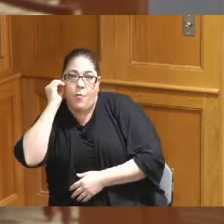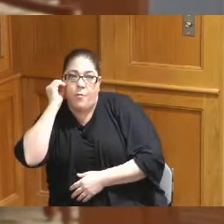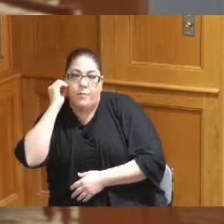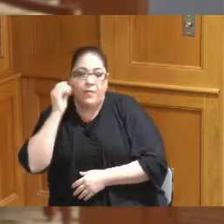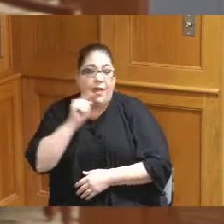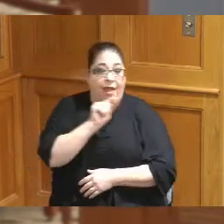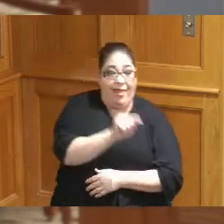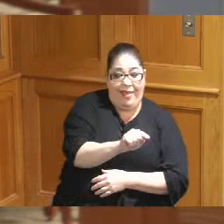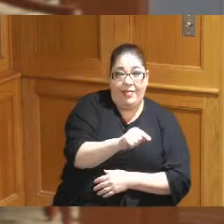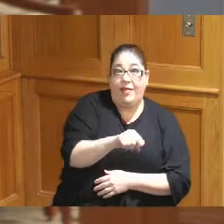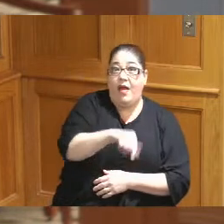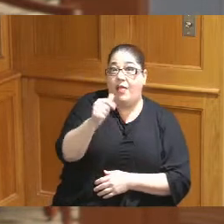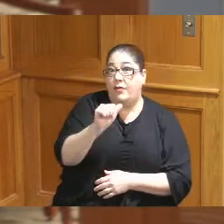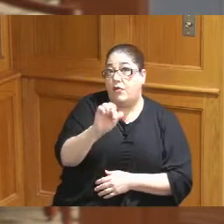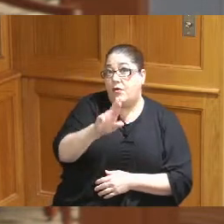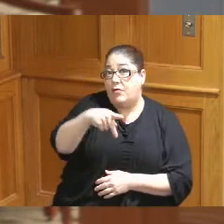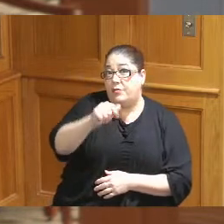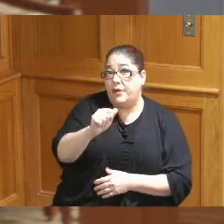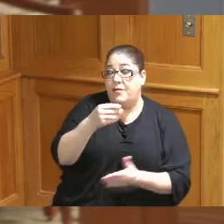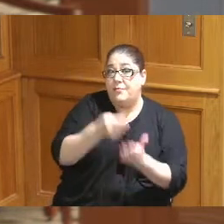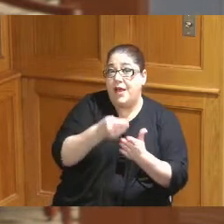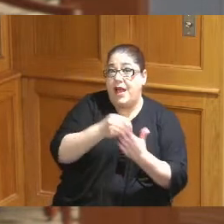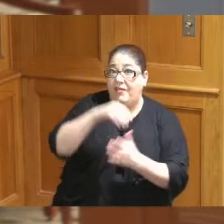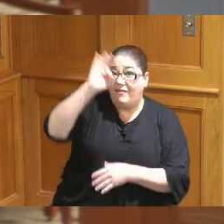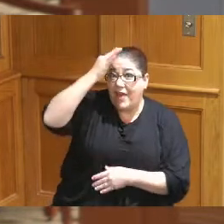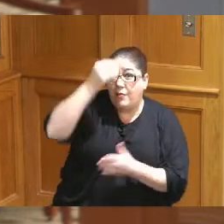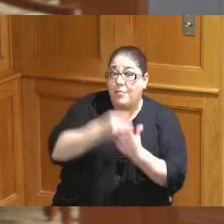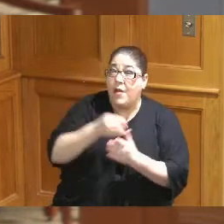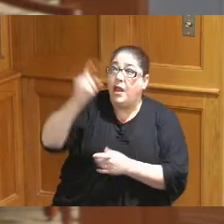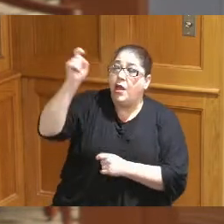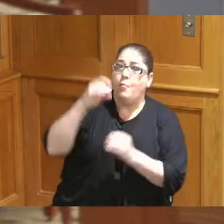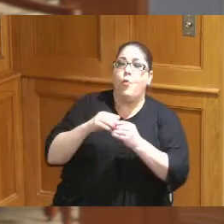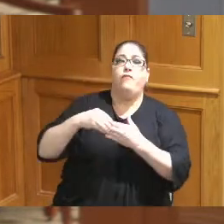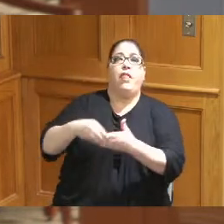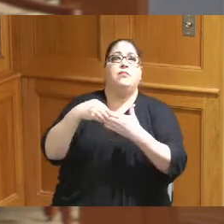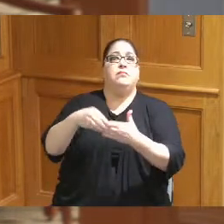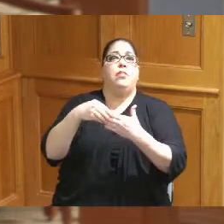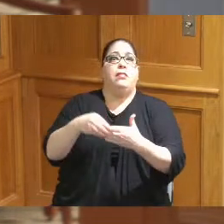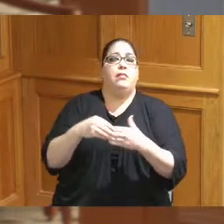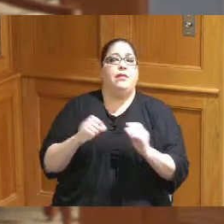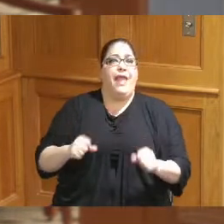this particular place so there are opportunities with that money that we don't normally have same